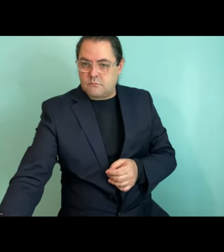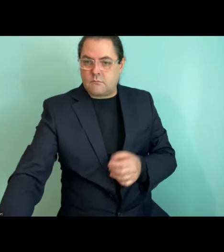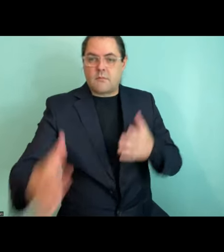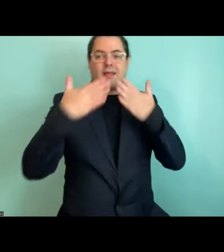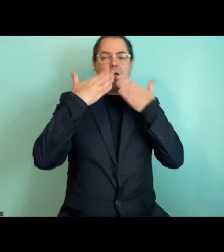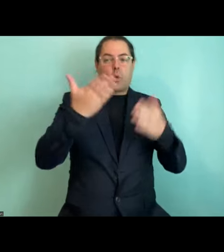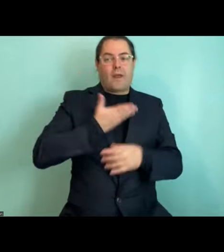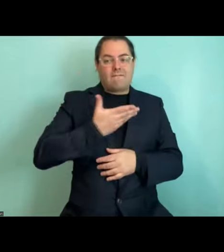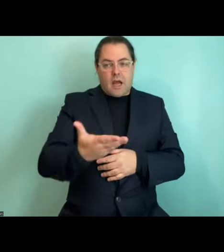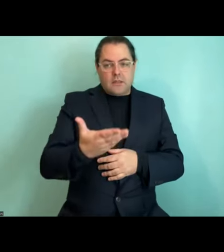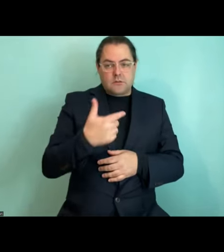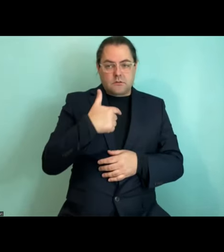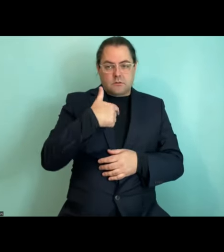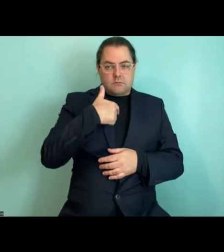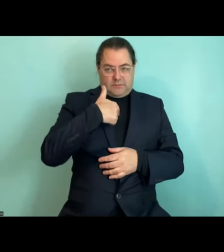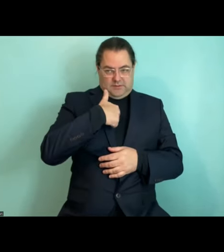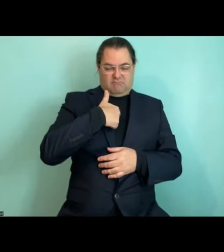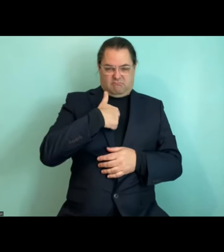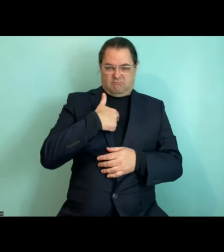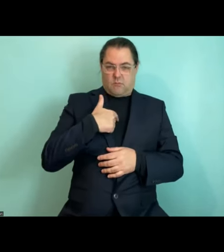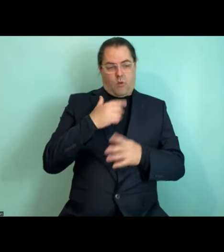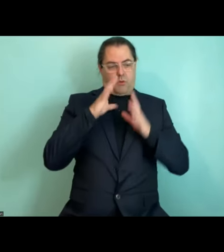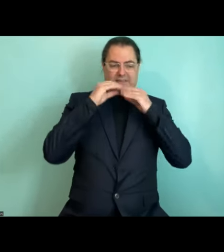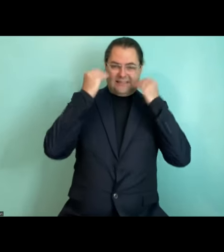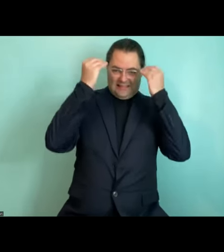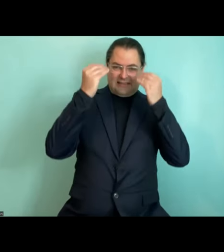10:03:22 Okay tomorrow, get some leads initiative, Camille plus two, Should you hate Hova lack